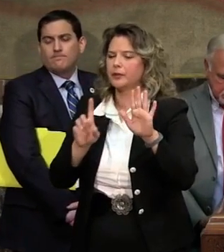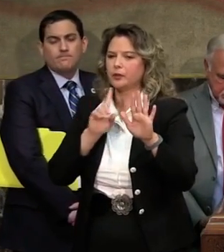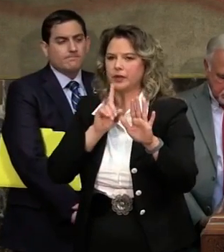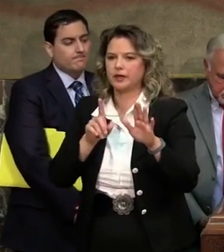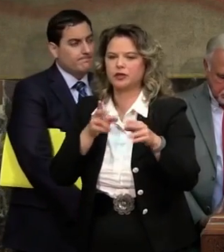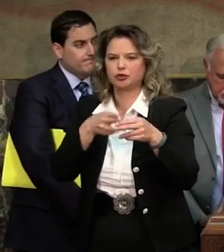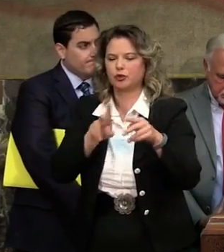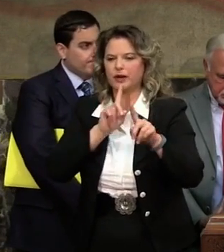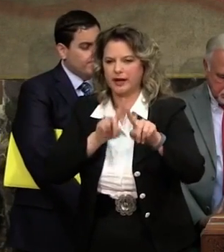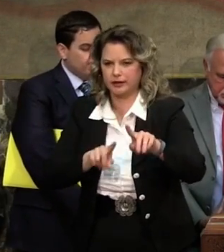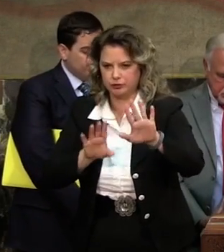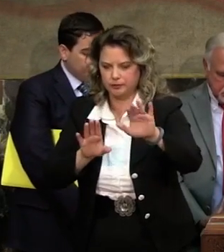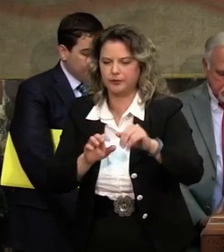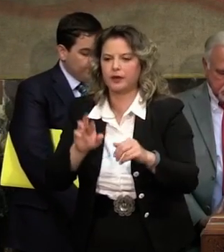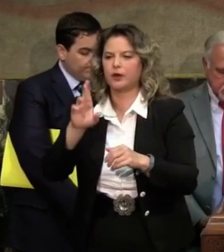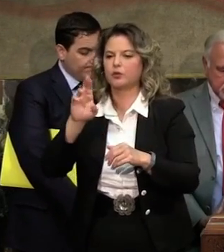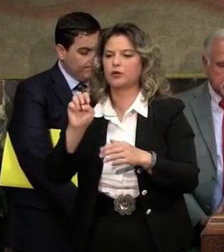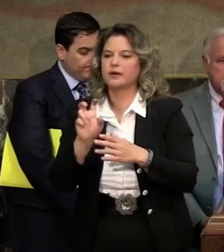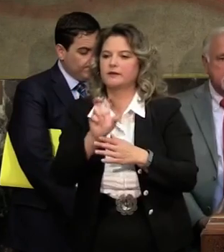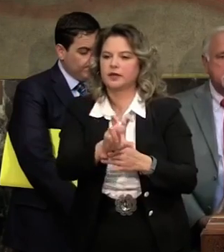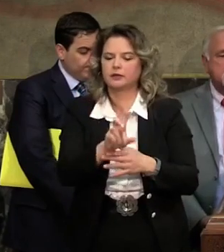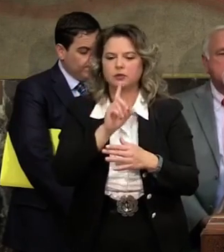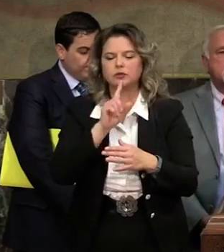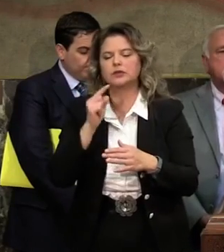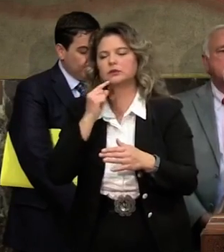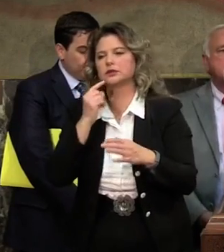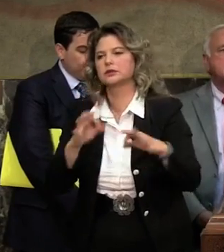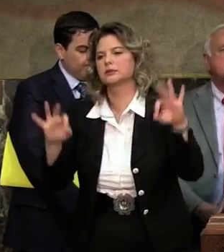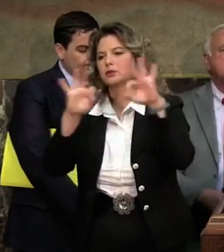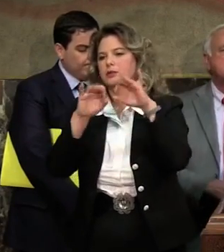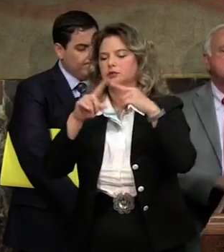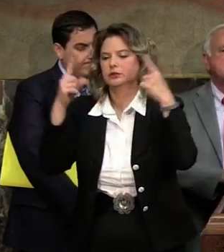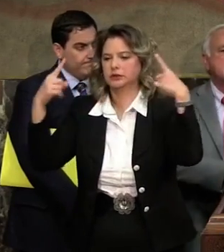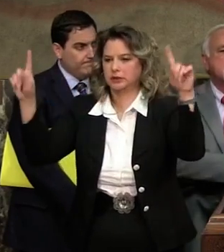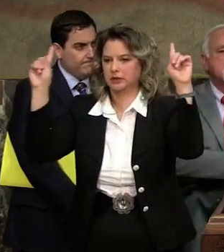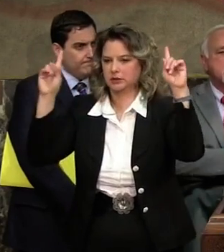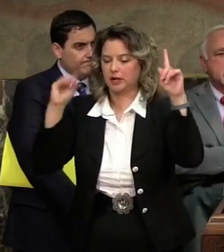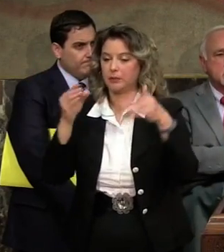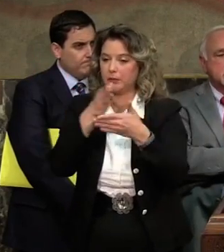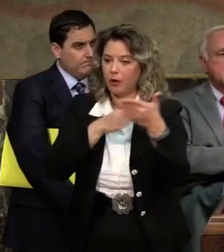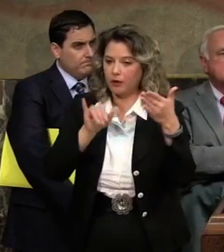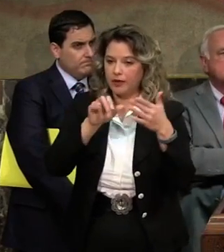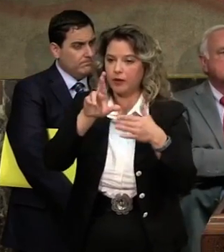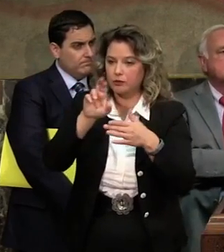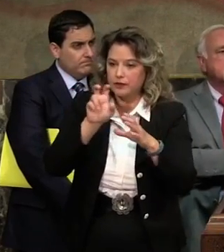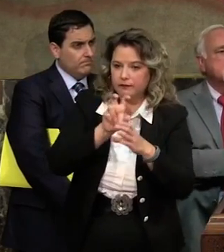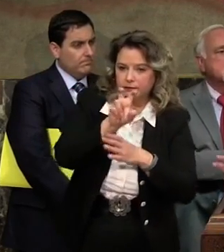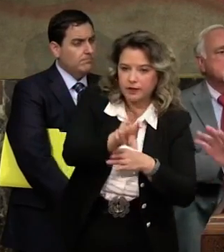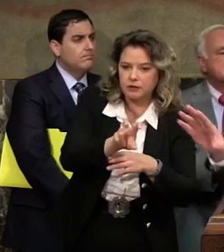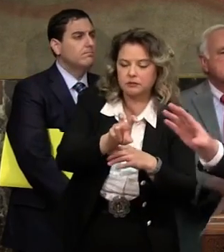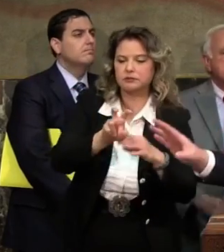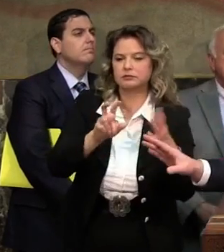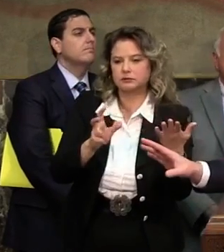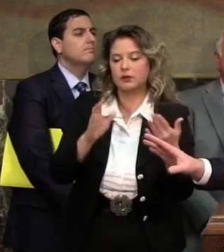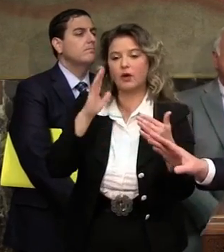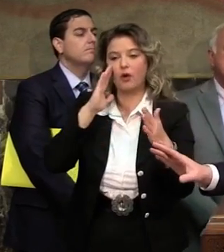the reinvestment is critically important to success and part of that reinvestment which hopefully will be approximately